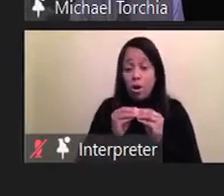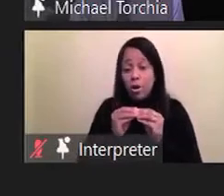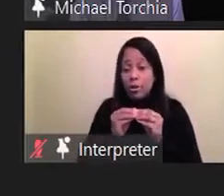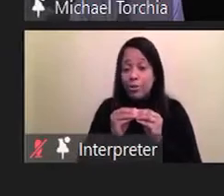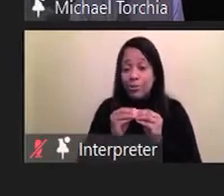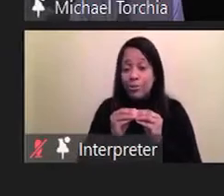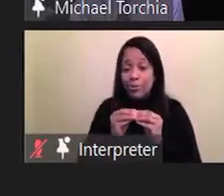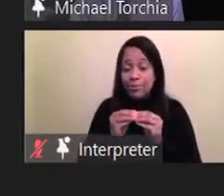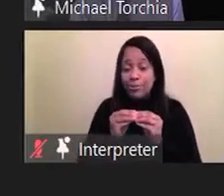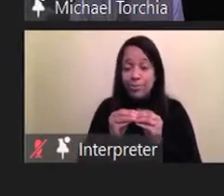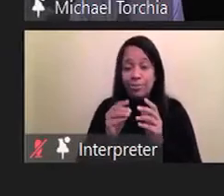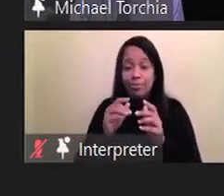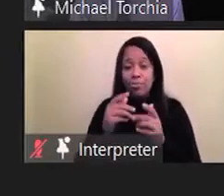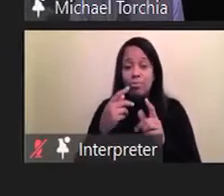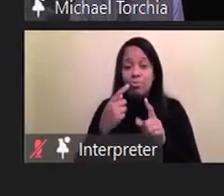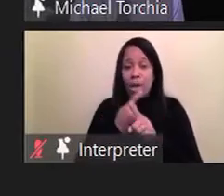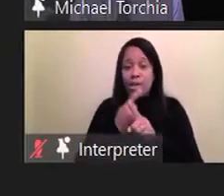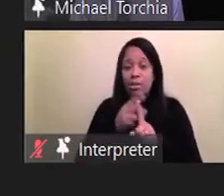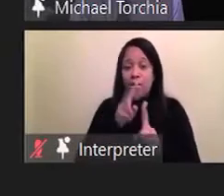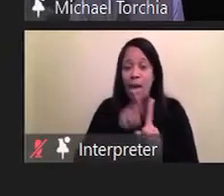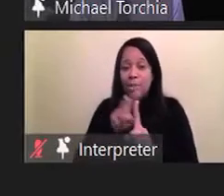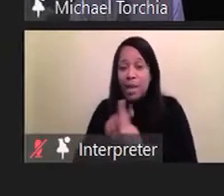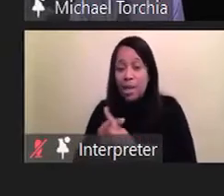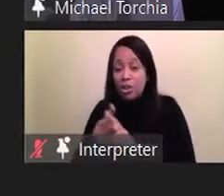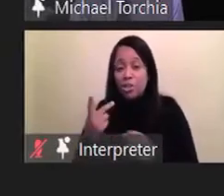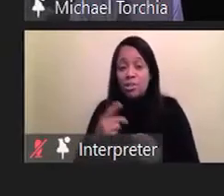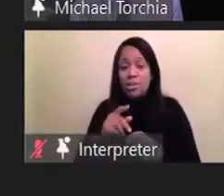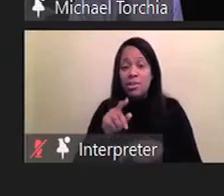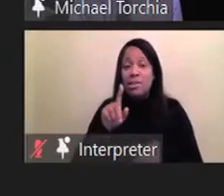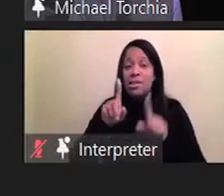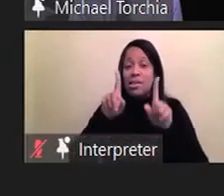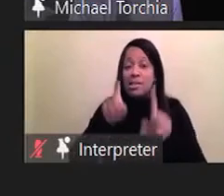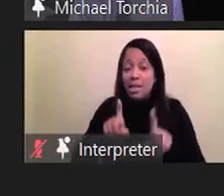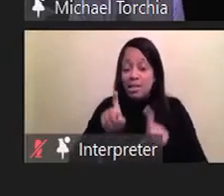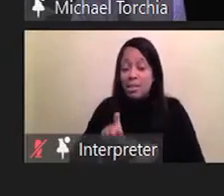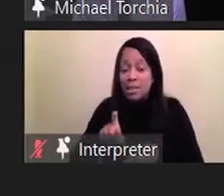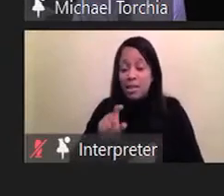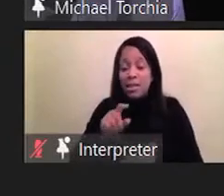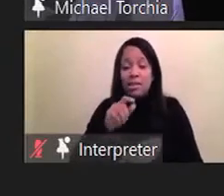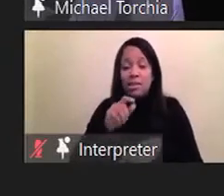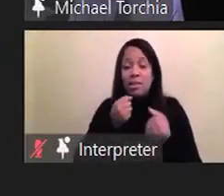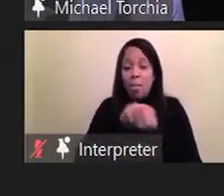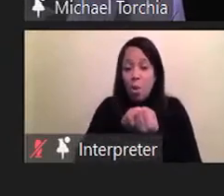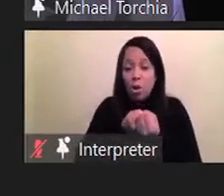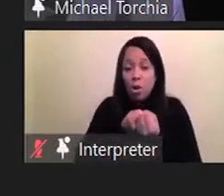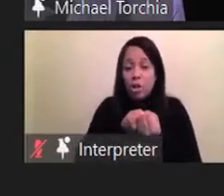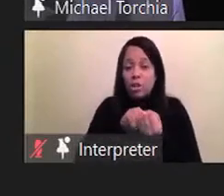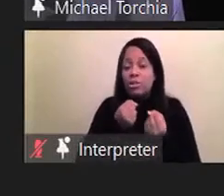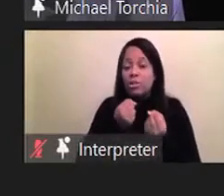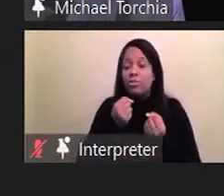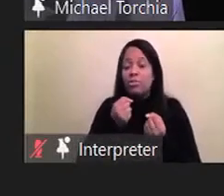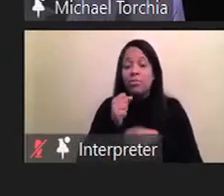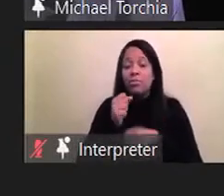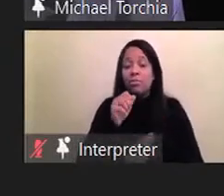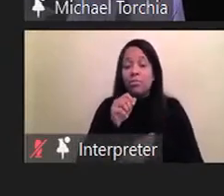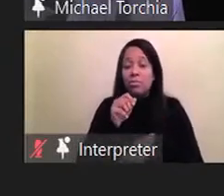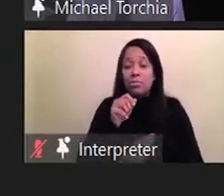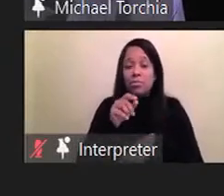support and security issues, encryption, et cetera. But I'd be happy to do that offline